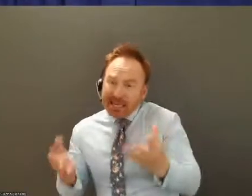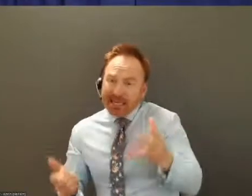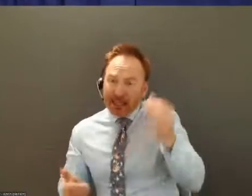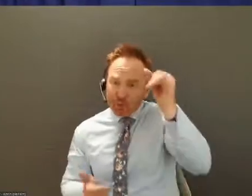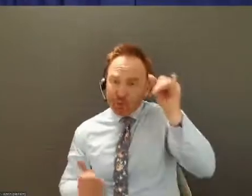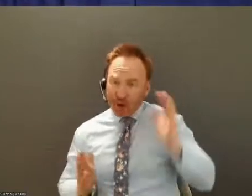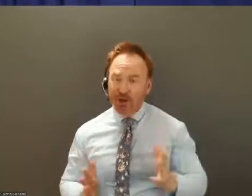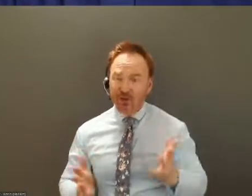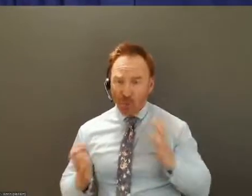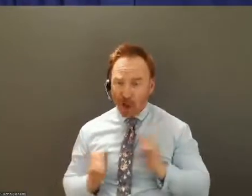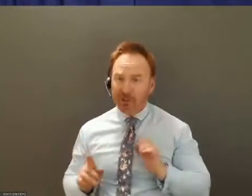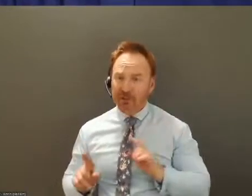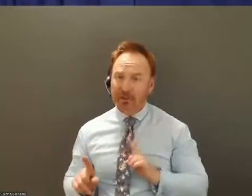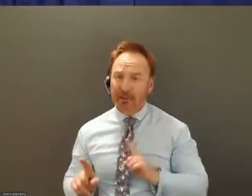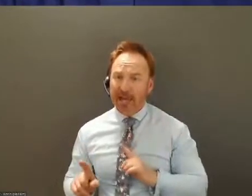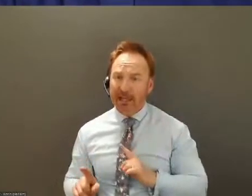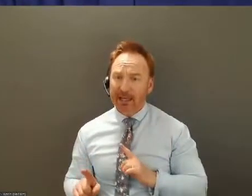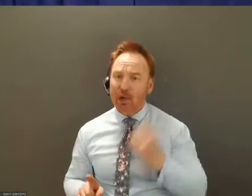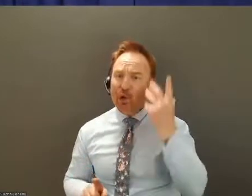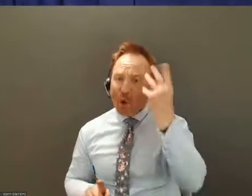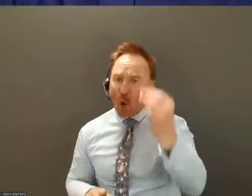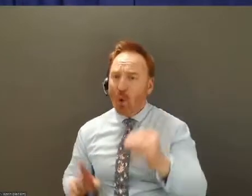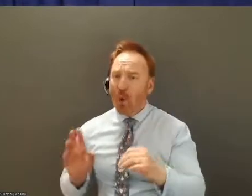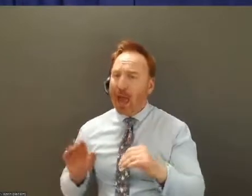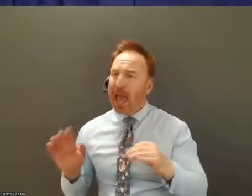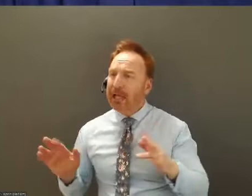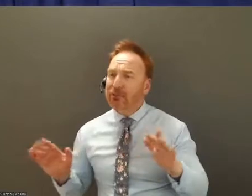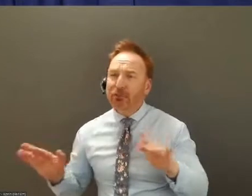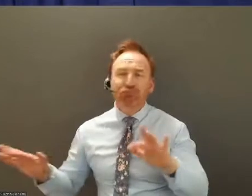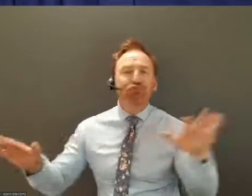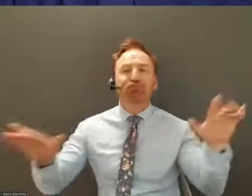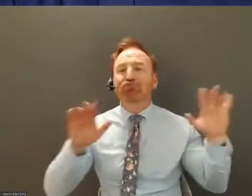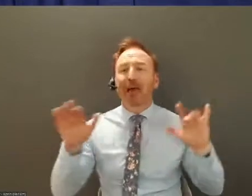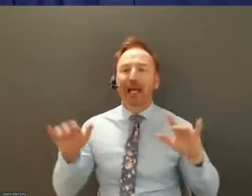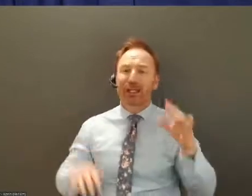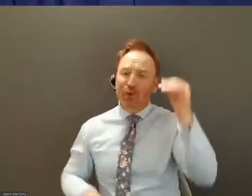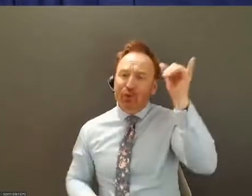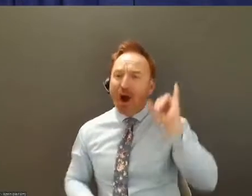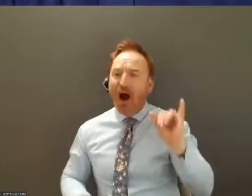Alcohol, alcohol injury, opioids and the increase in the opioid